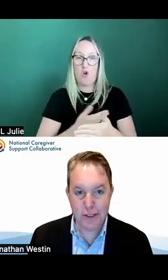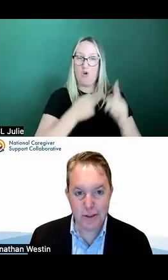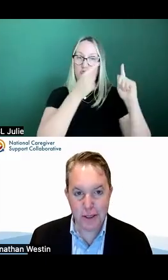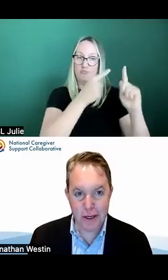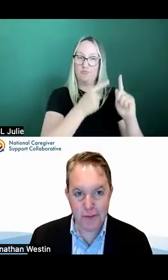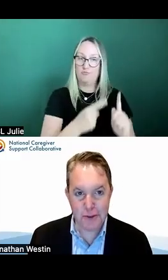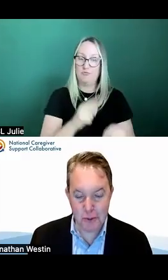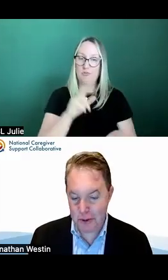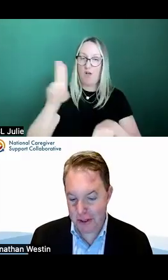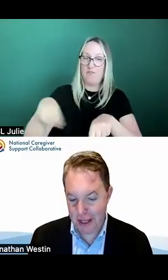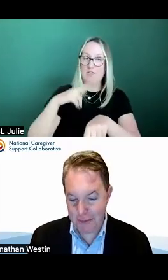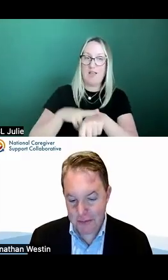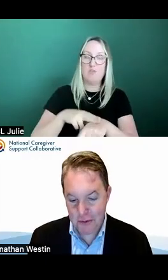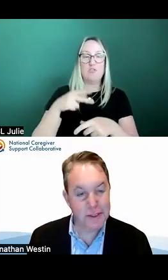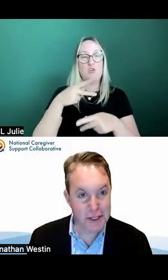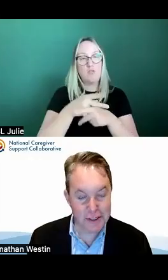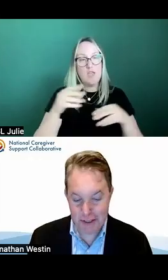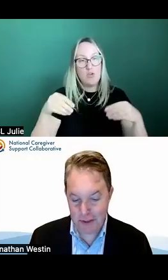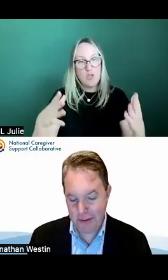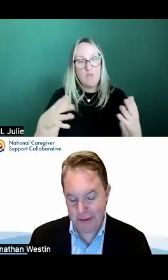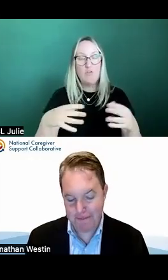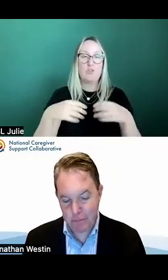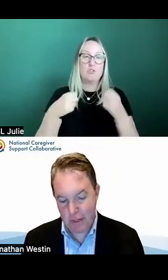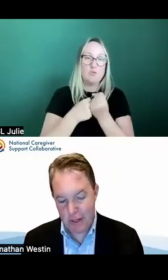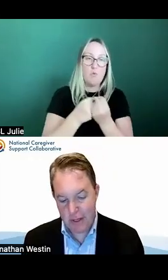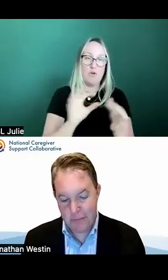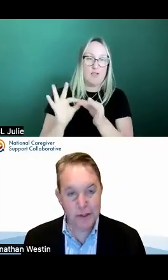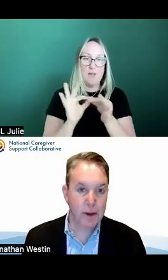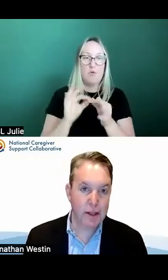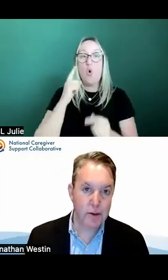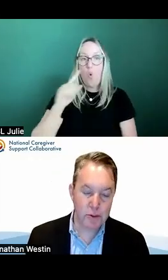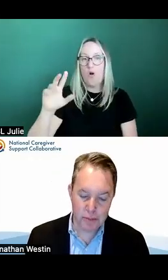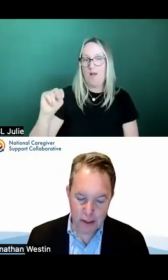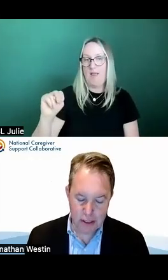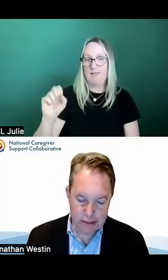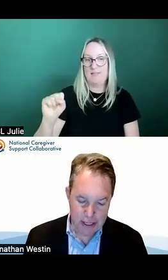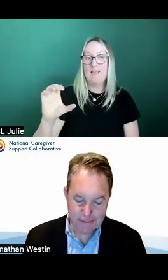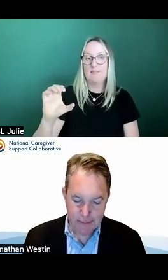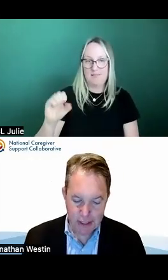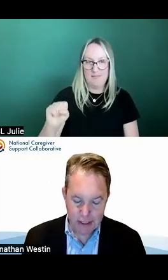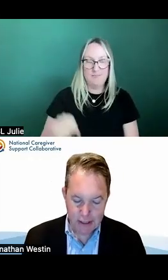National Caregiver Support Collaborative or NCSC with you. Funded by the Older Americans Act,